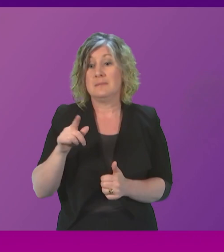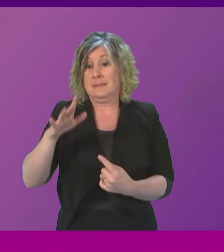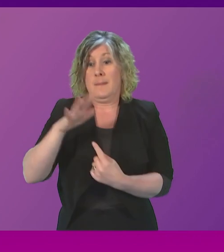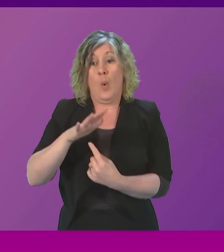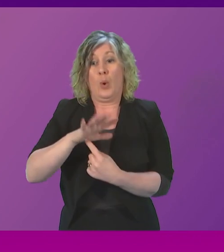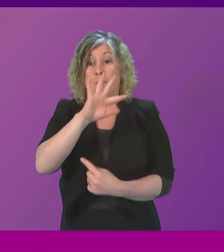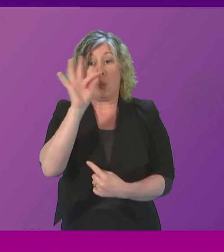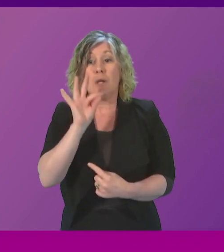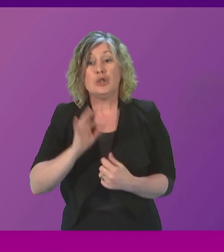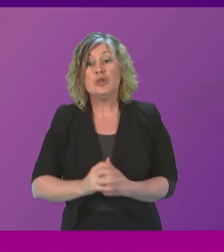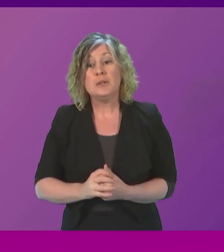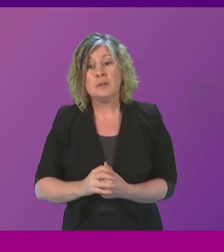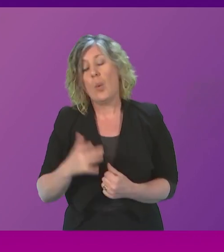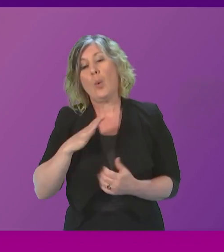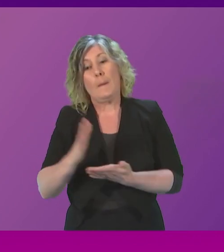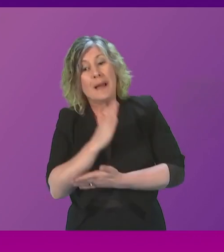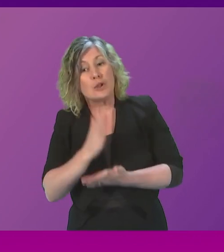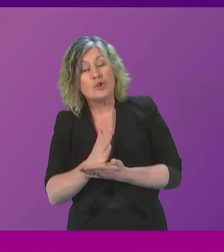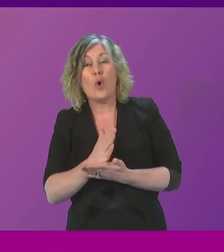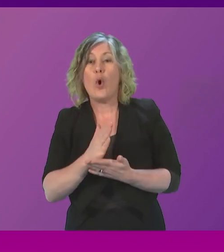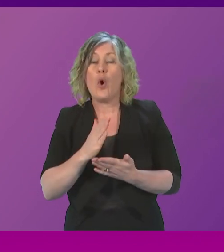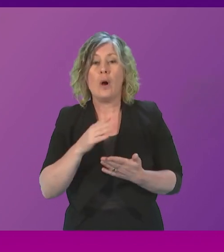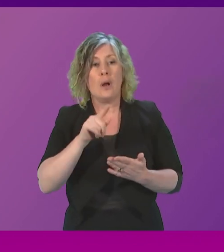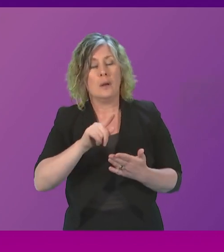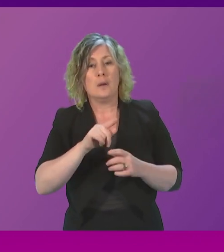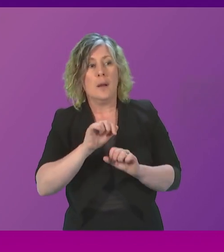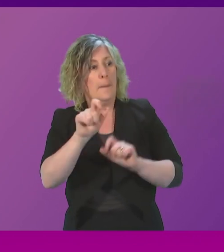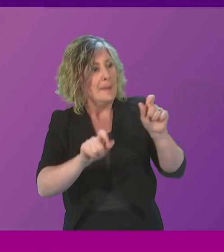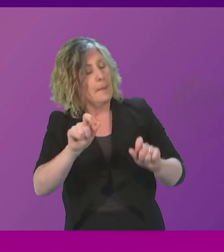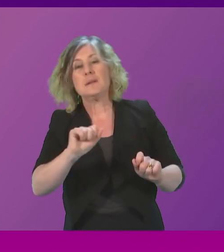We wanted to make sure that those rights were incorporated into our legislation, because